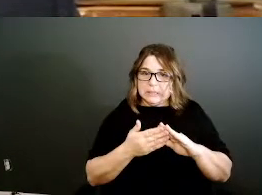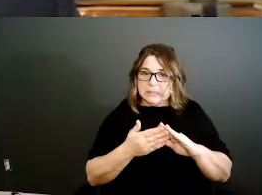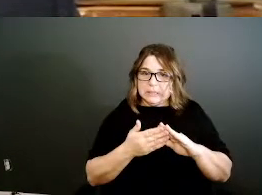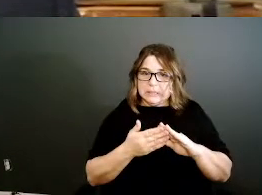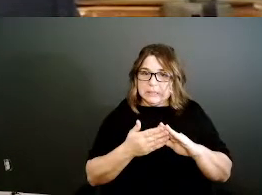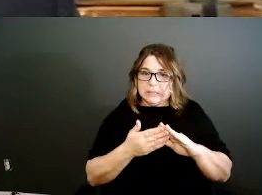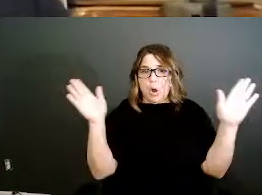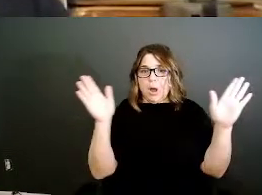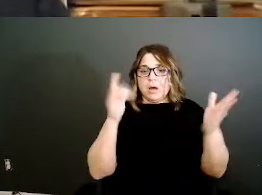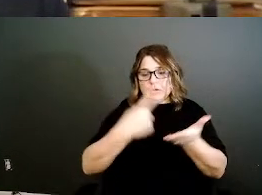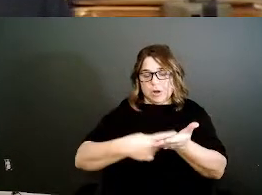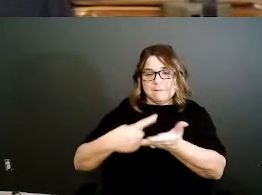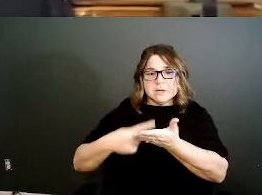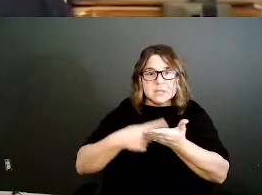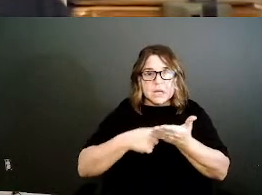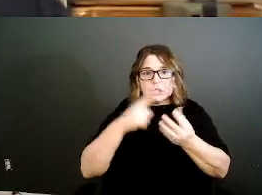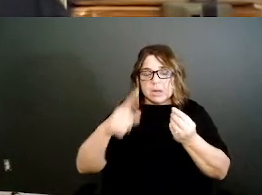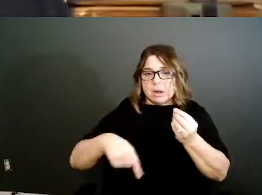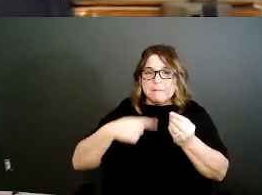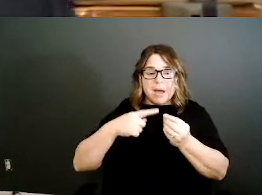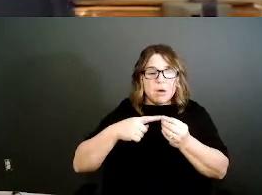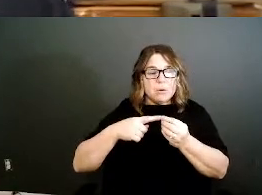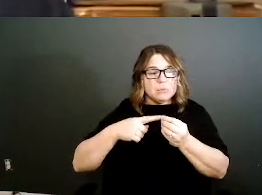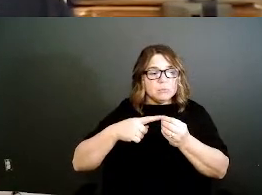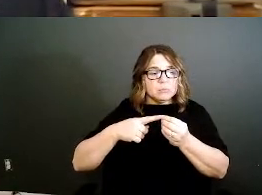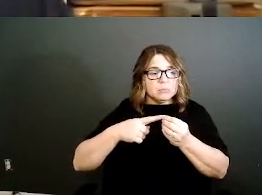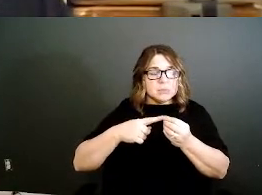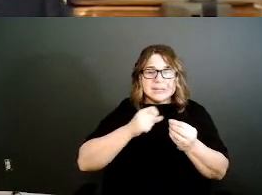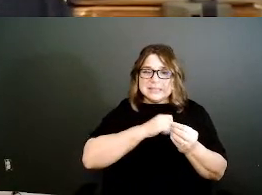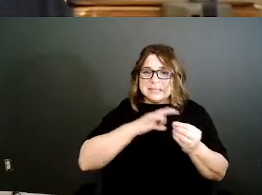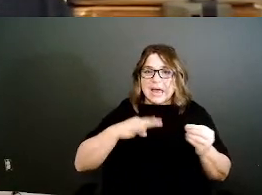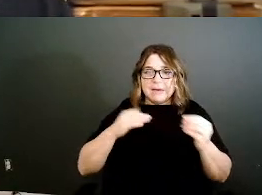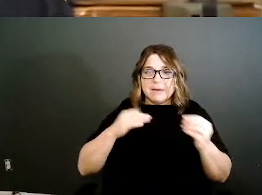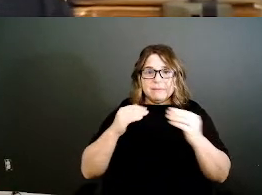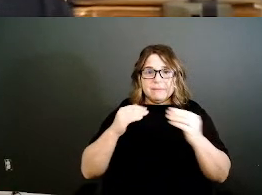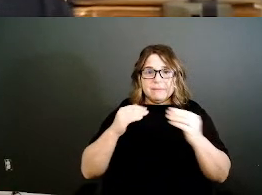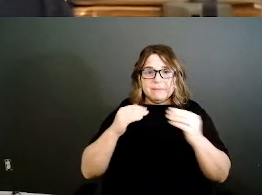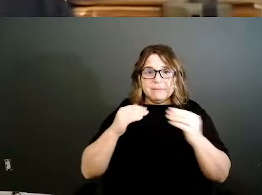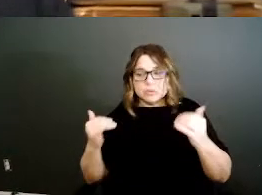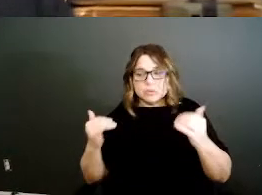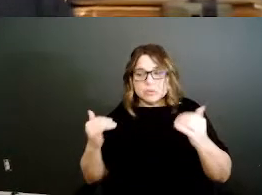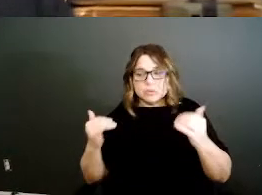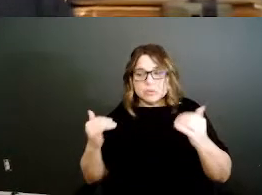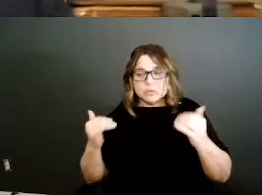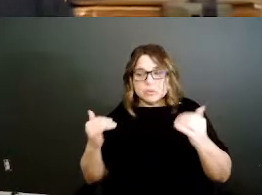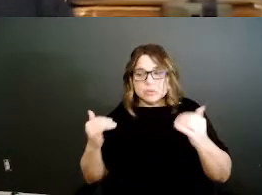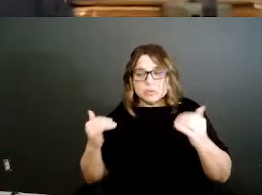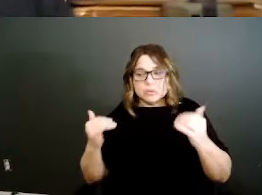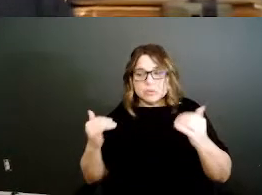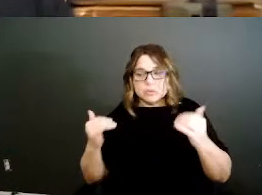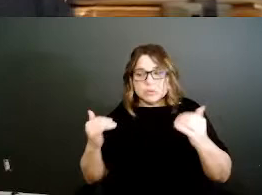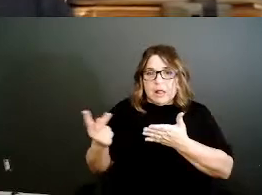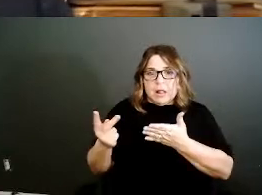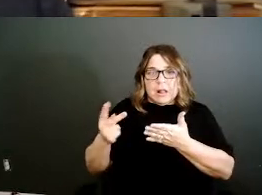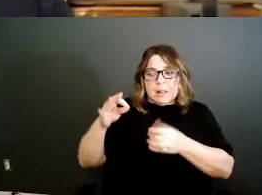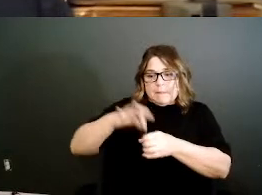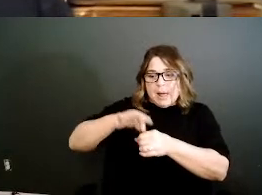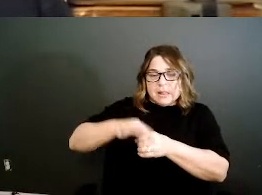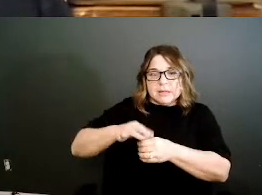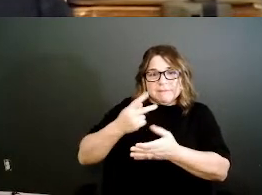STILL UNDER A COURT ORDER, WE ARE STILL CONSTRAINED IN SOME SIGNIFICANT WAYS FROM PROPOSING BROADER CHANGES AT THIS TIME.